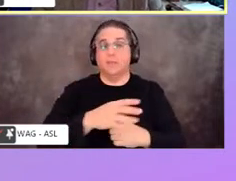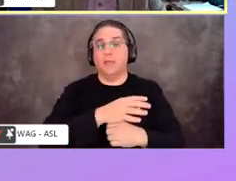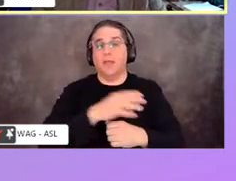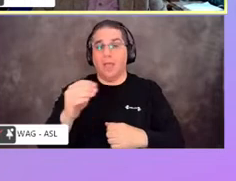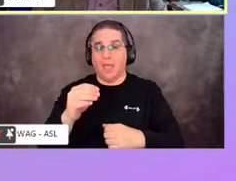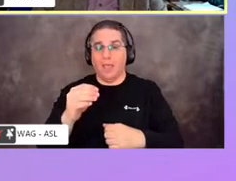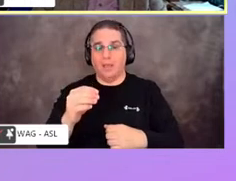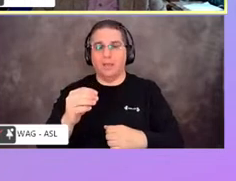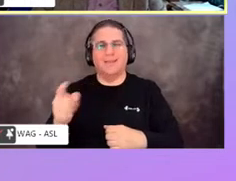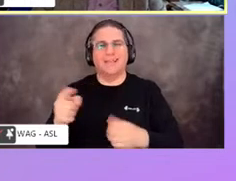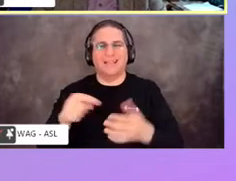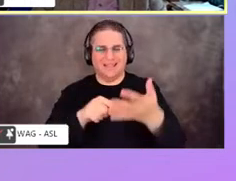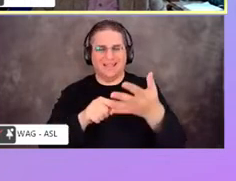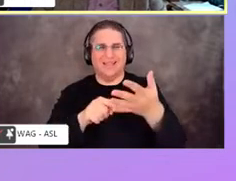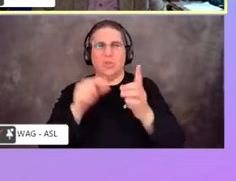includes offers